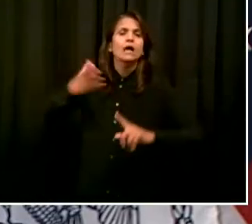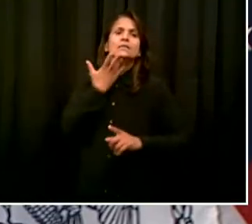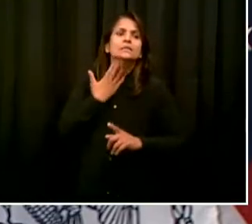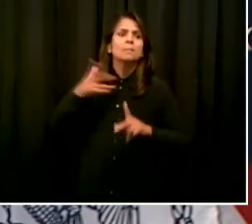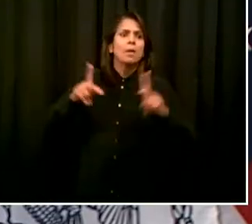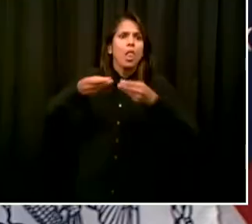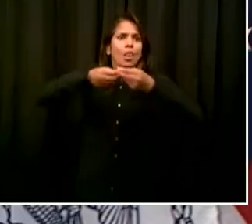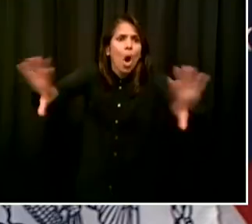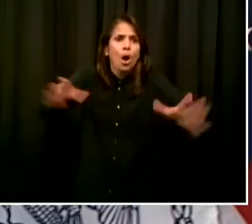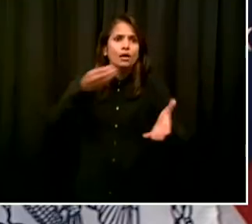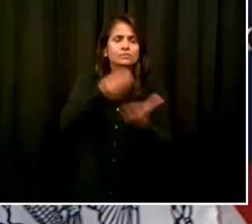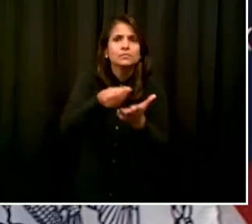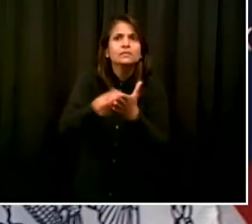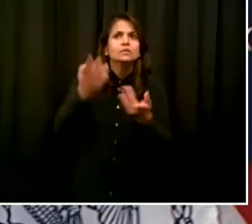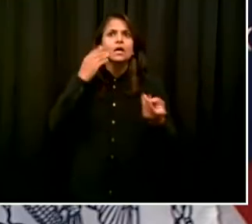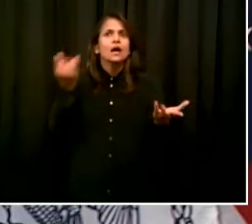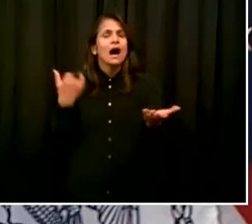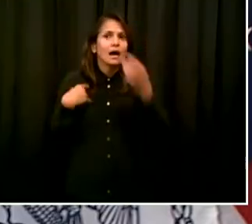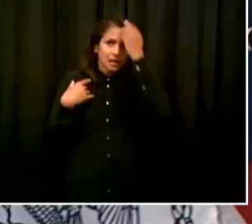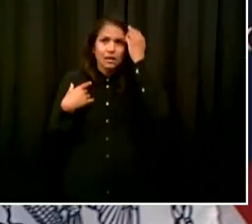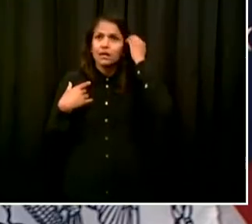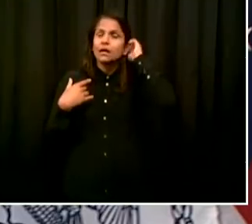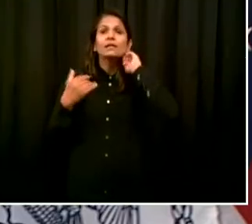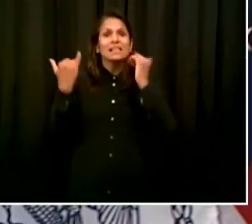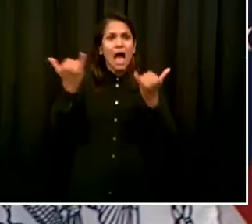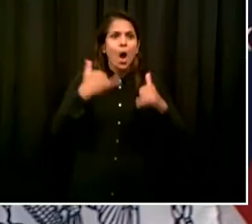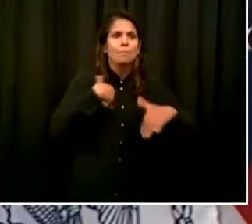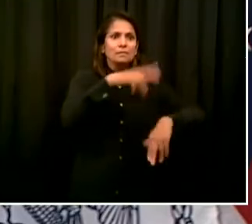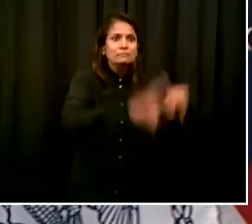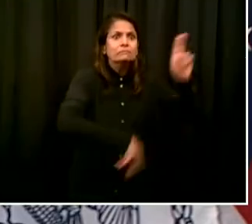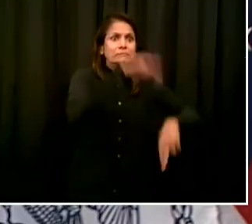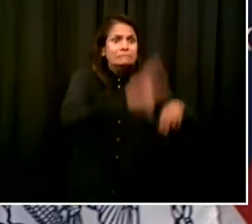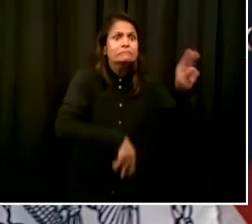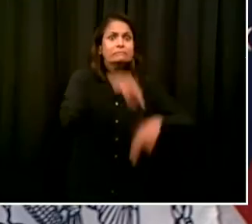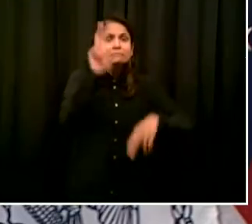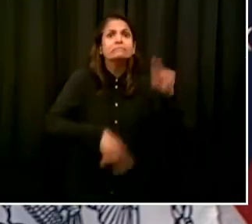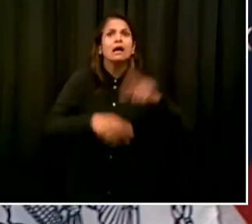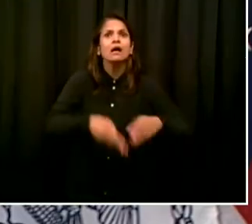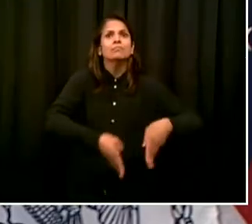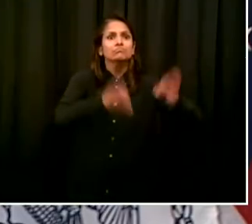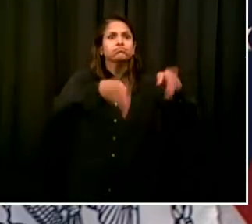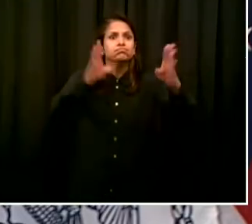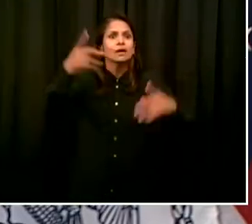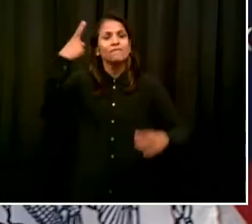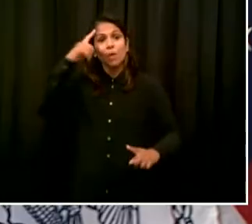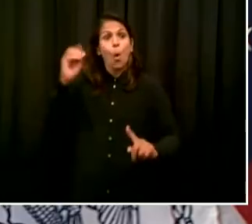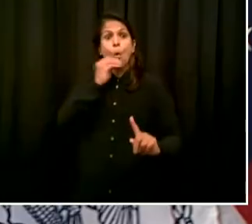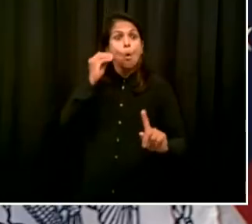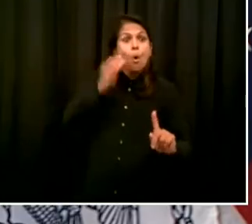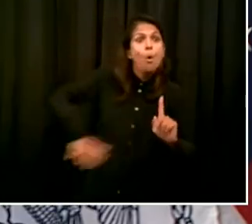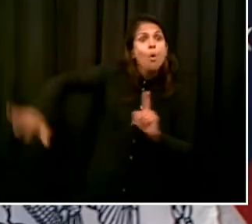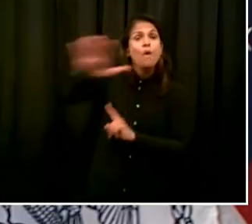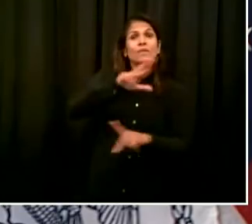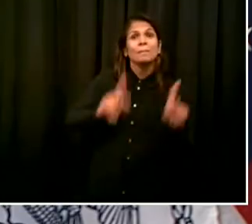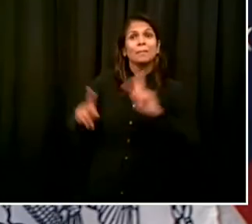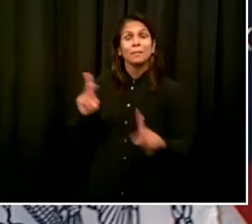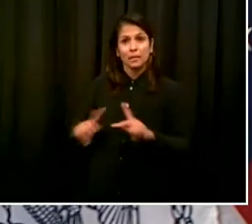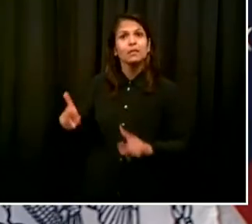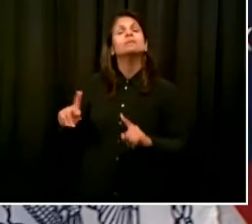I THINK THERE'S GOING TO BE A HUGE UPTICK IN THE AFFORDABLE HOUSING MARKET AS PRIVATE DEVELOPMENT